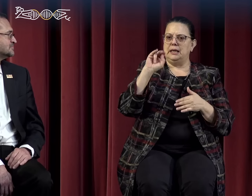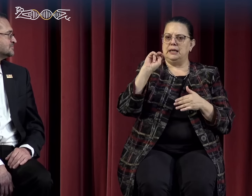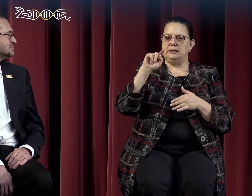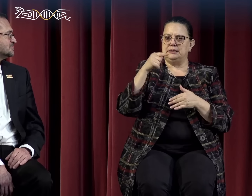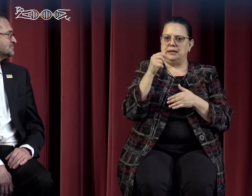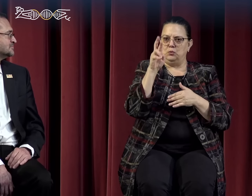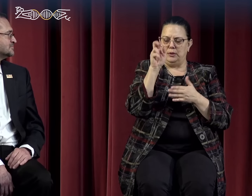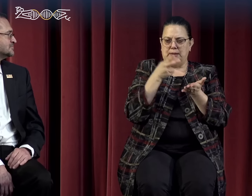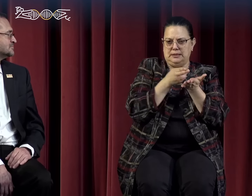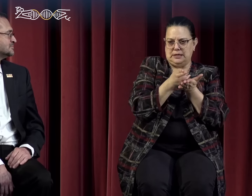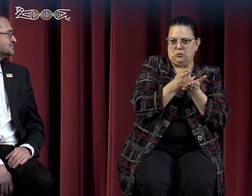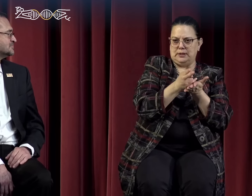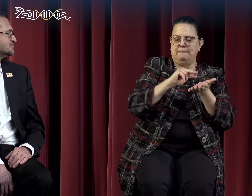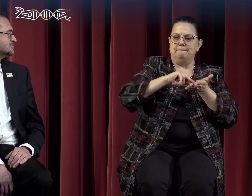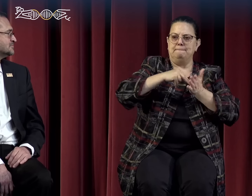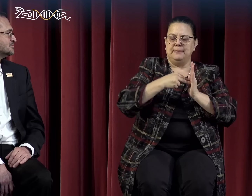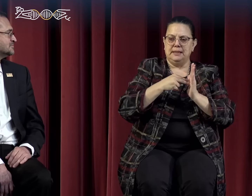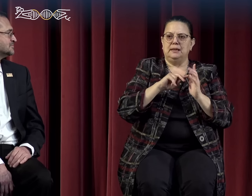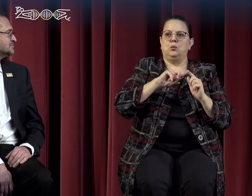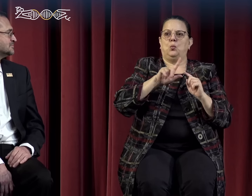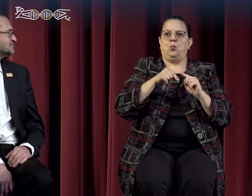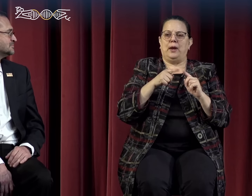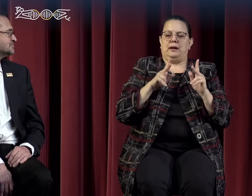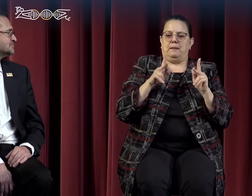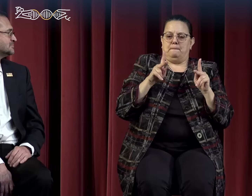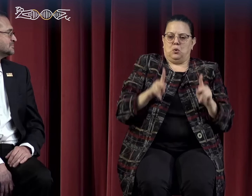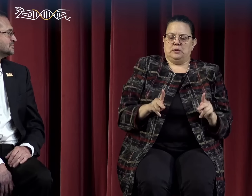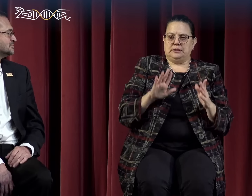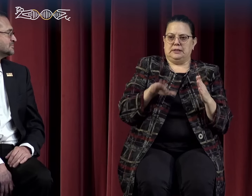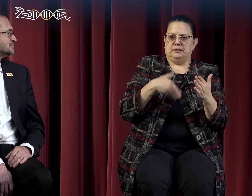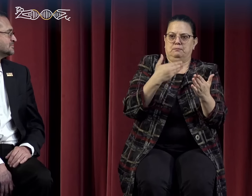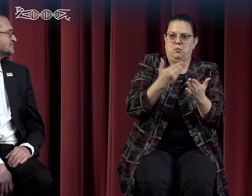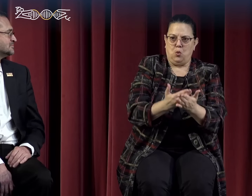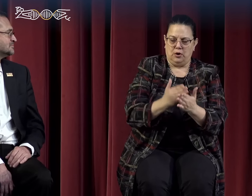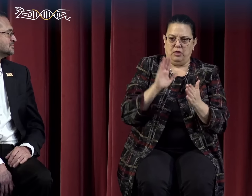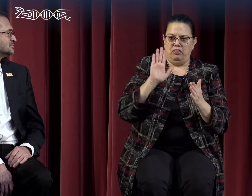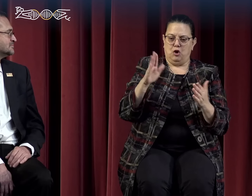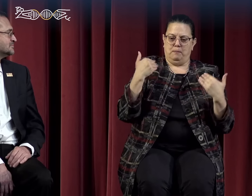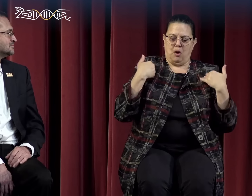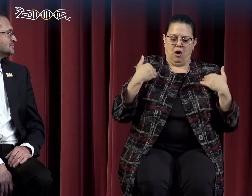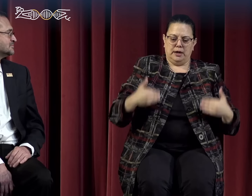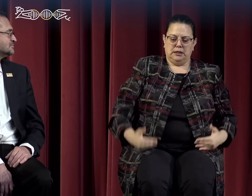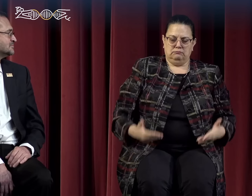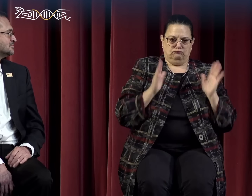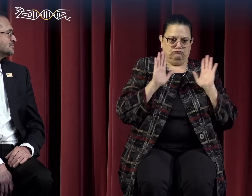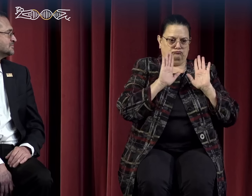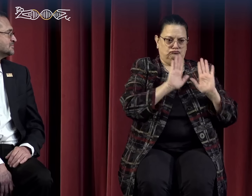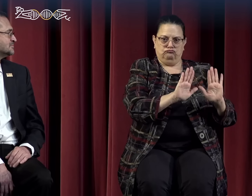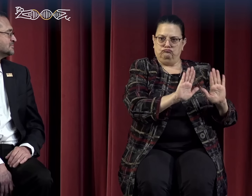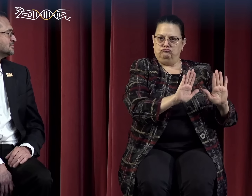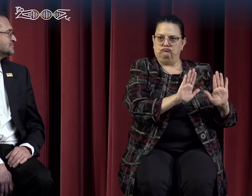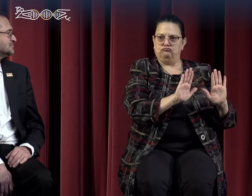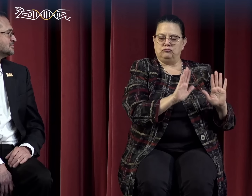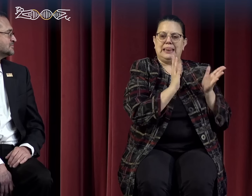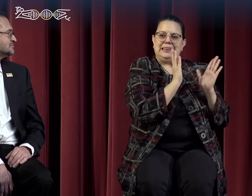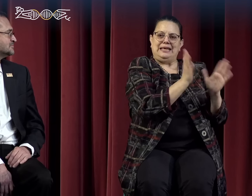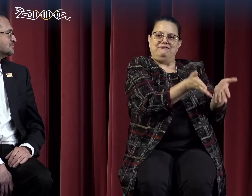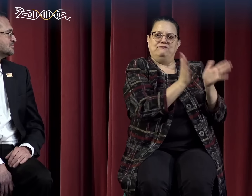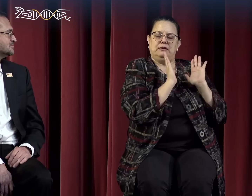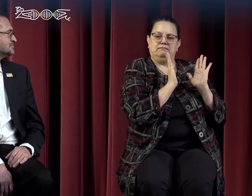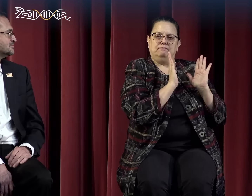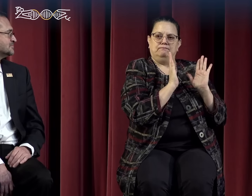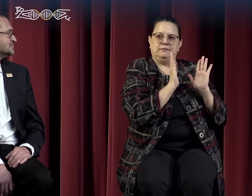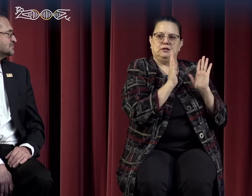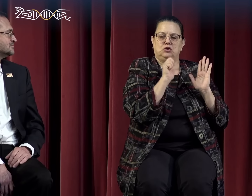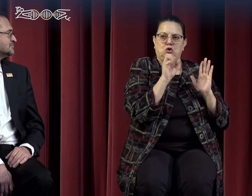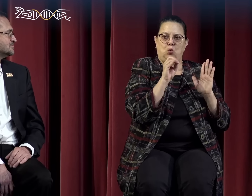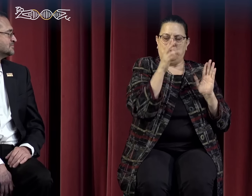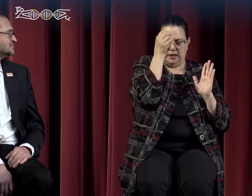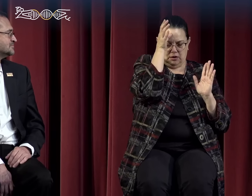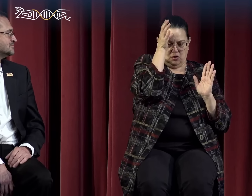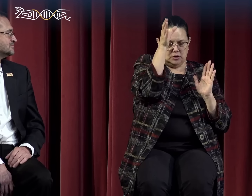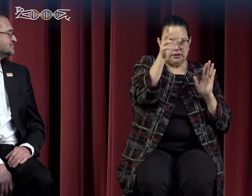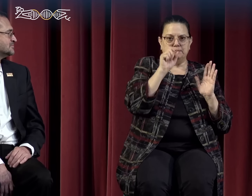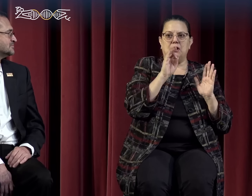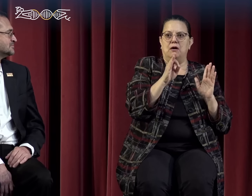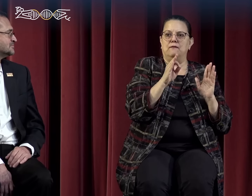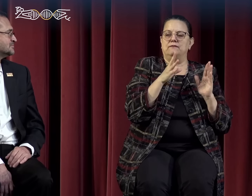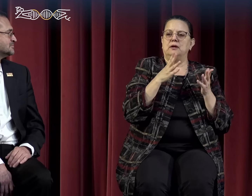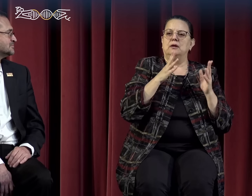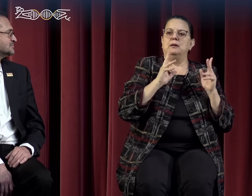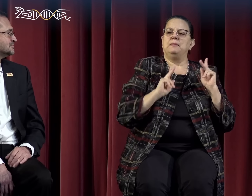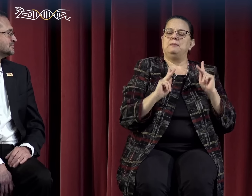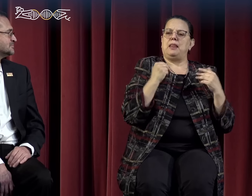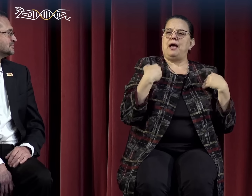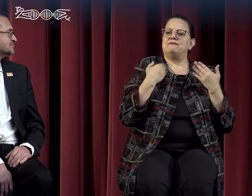And the idea of having body integrity and the idea that we can have bodily